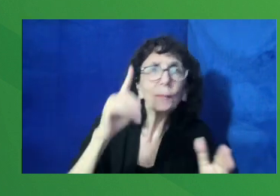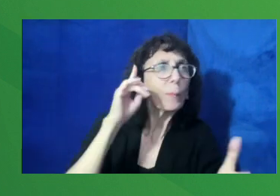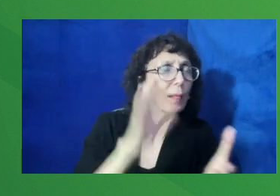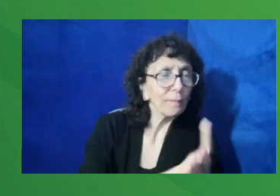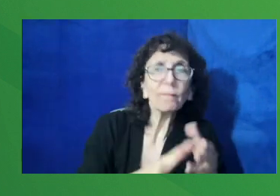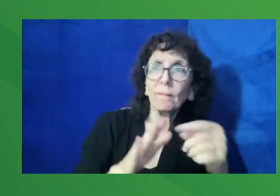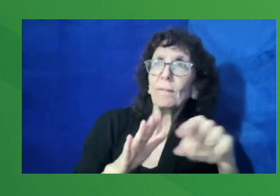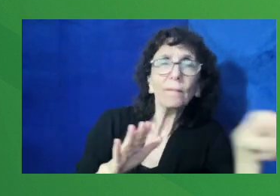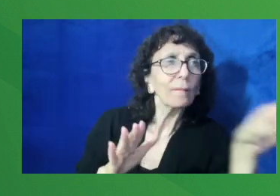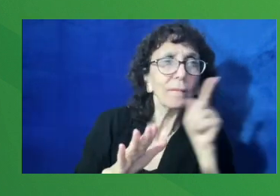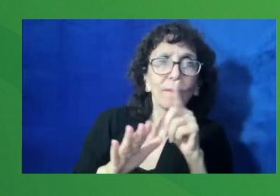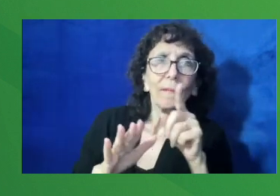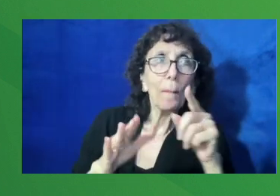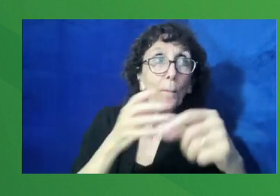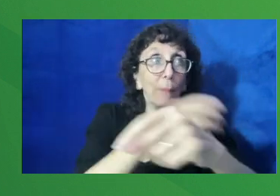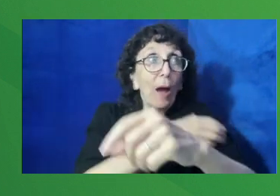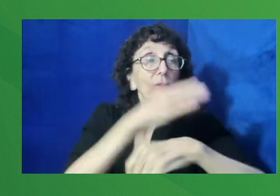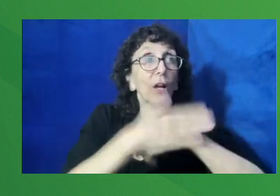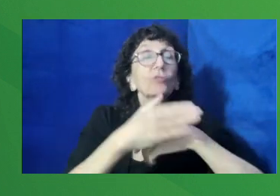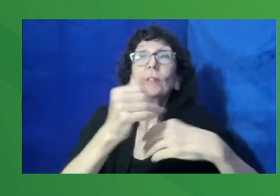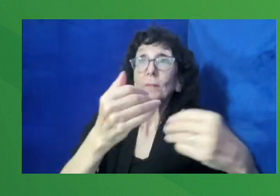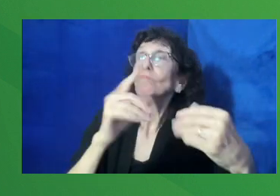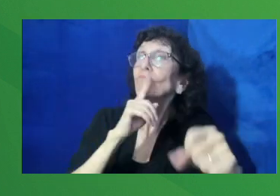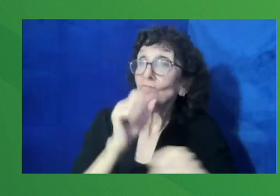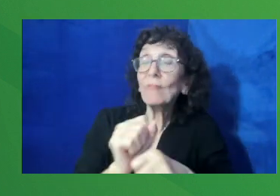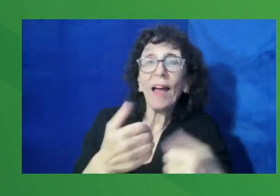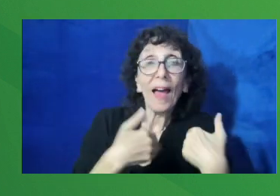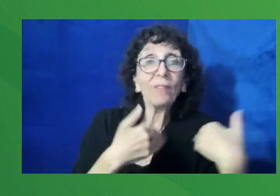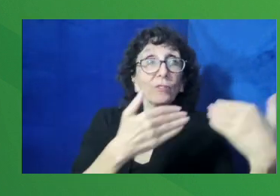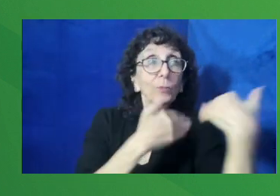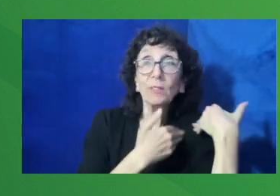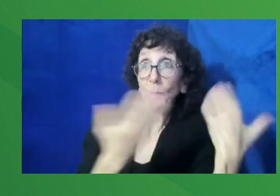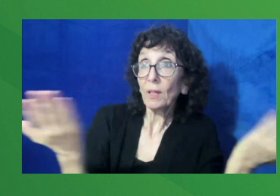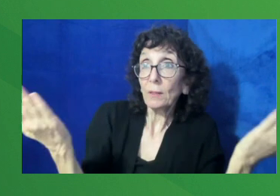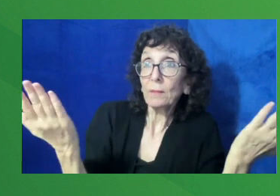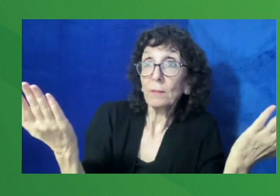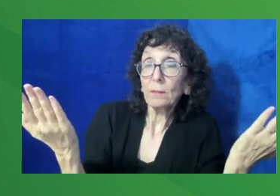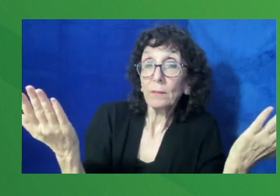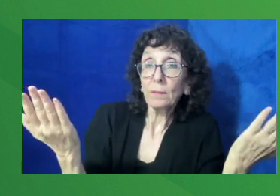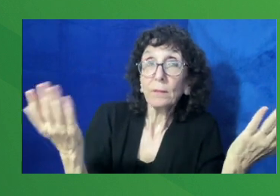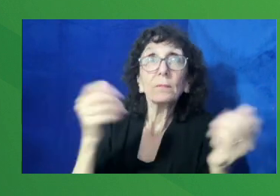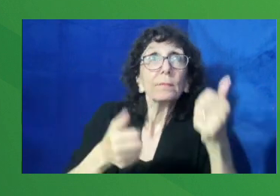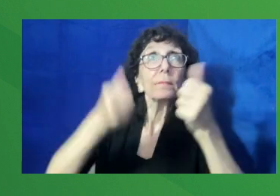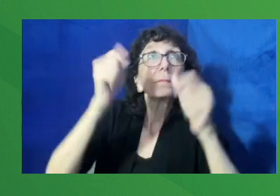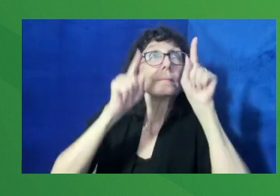have some sort of responsibility. And this has been established at these global conferences